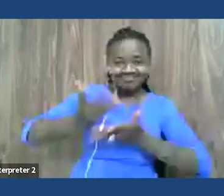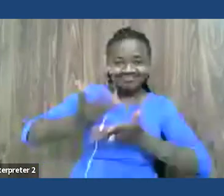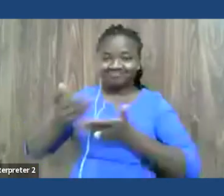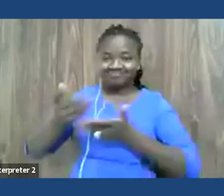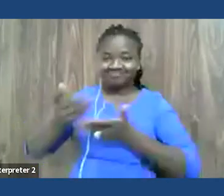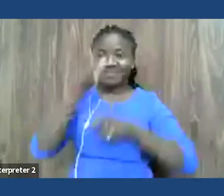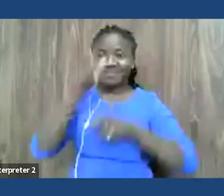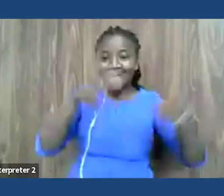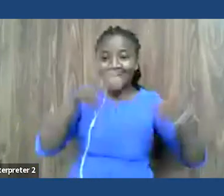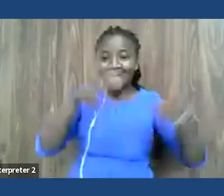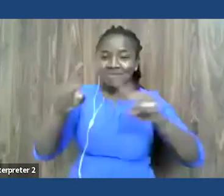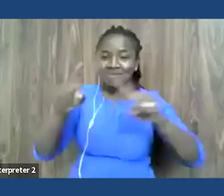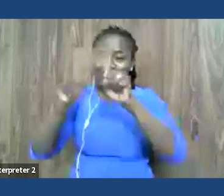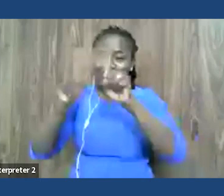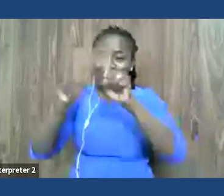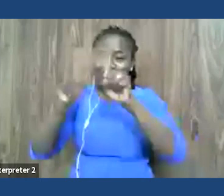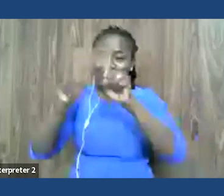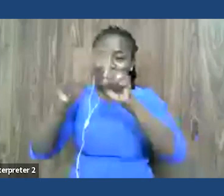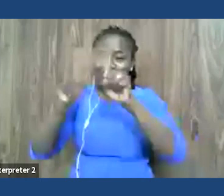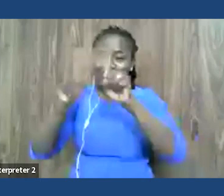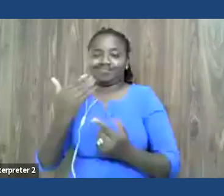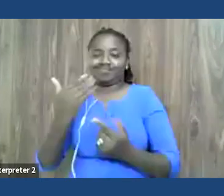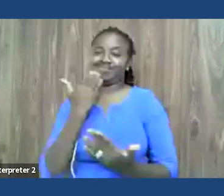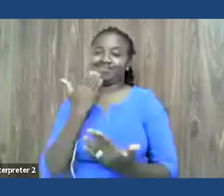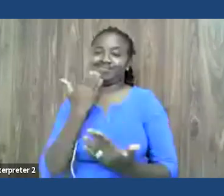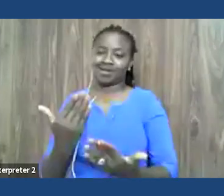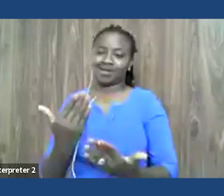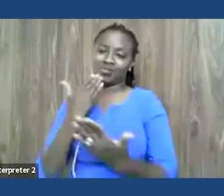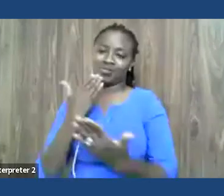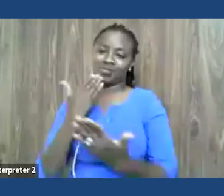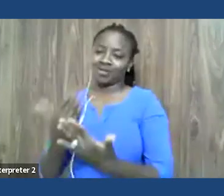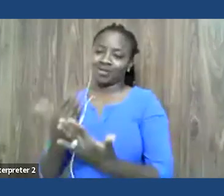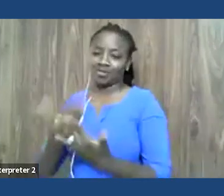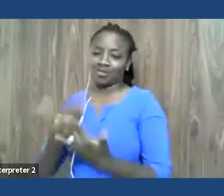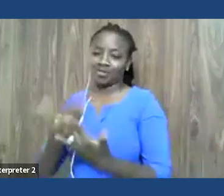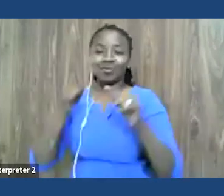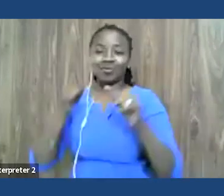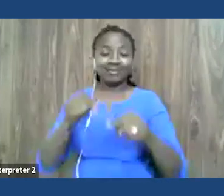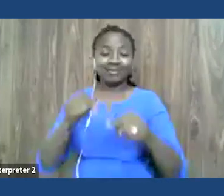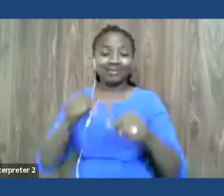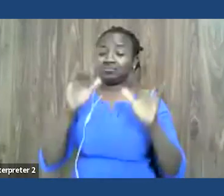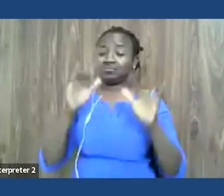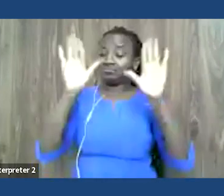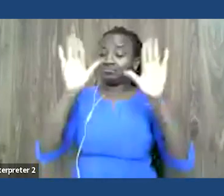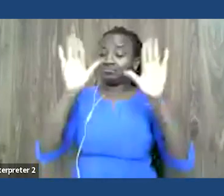Thank you, Ambassador Gallegos, we really appreciate it on this important day, the first day on an important week.